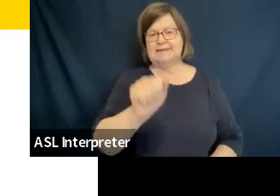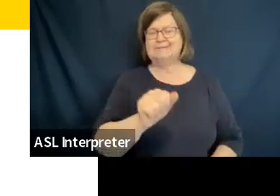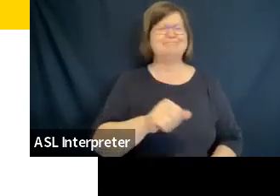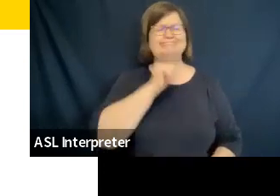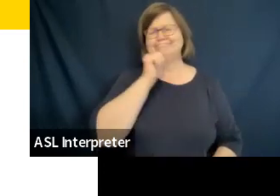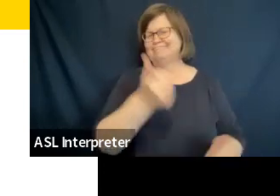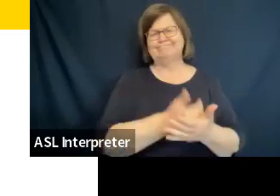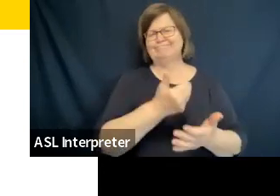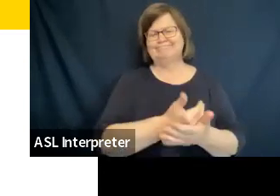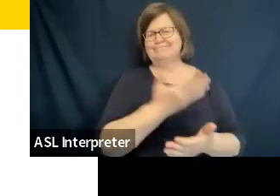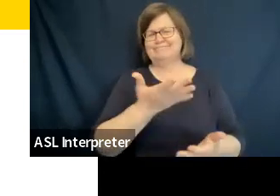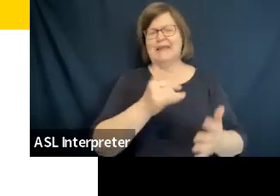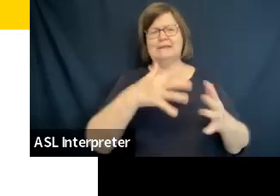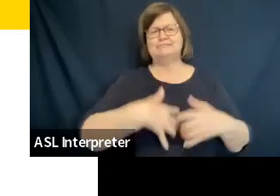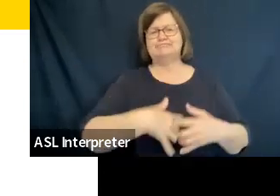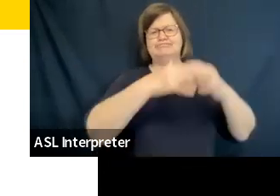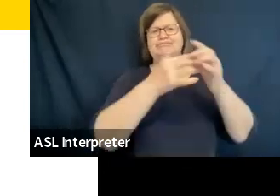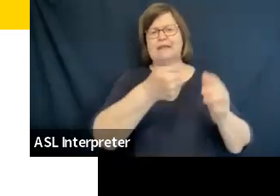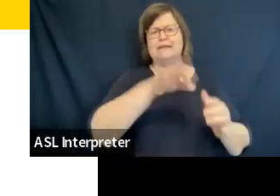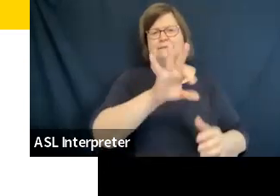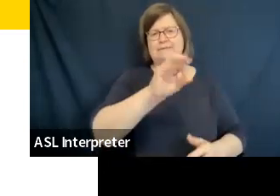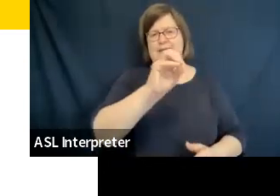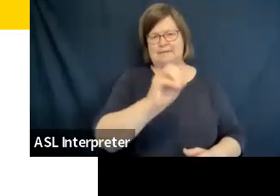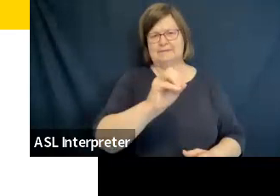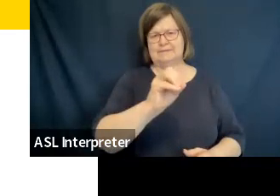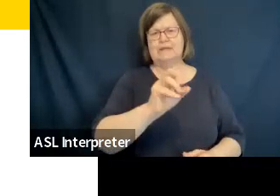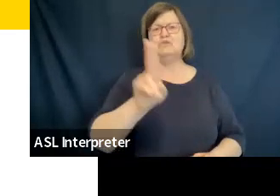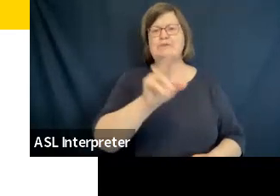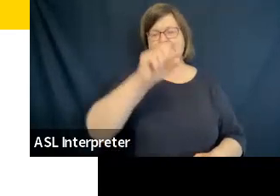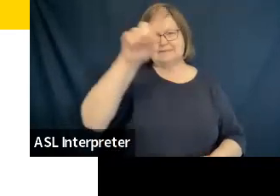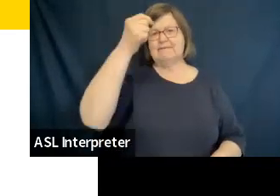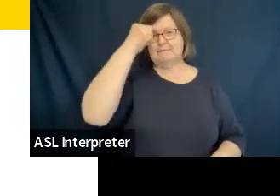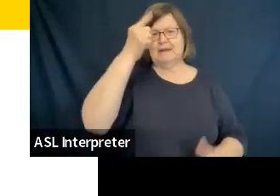It was first implemented in 1990 and it was the United States Government's first step towards